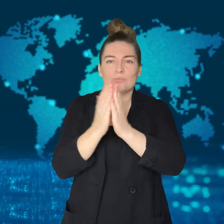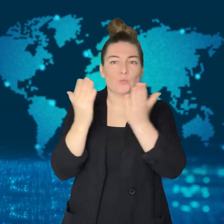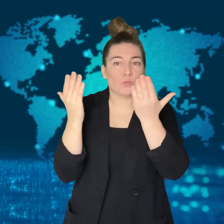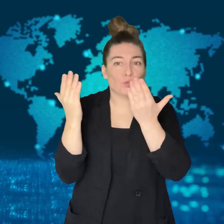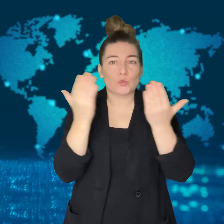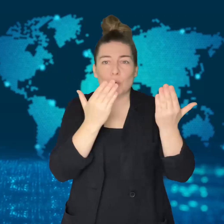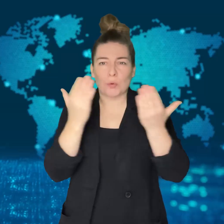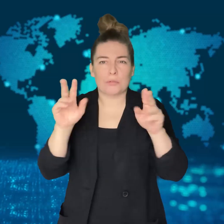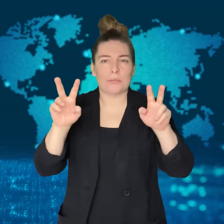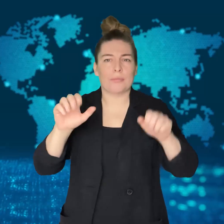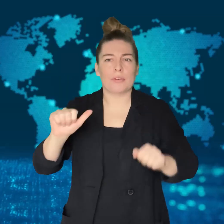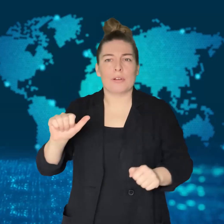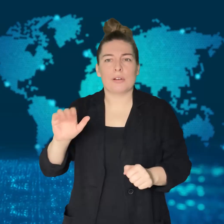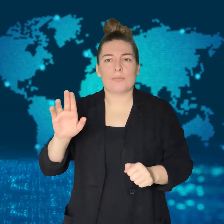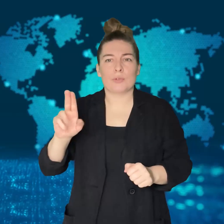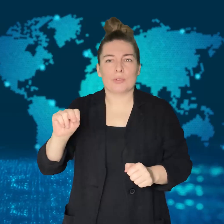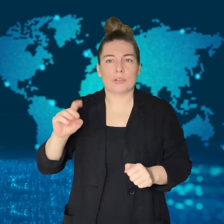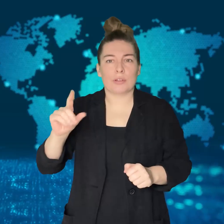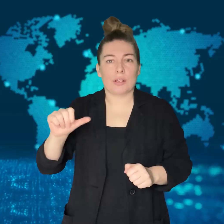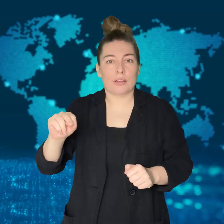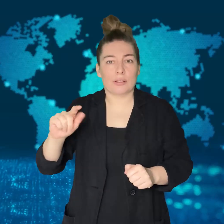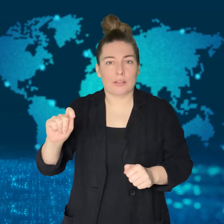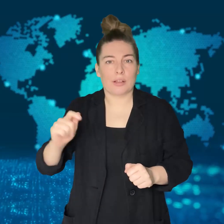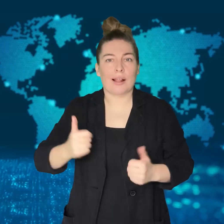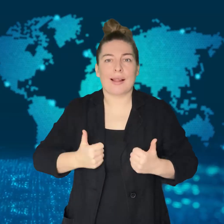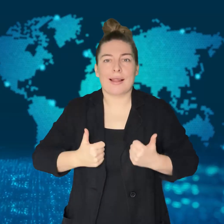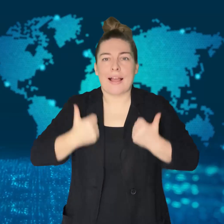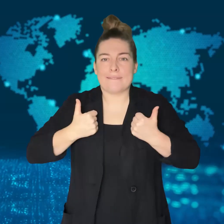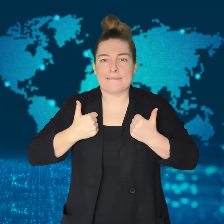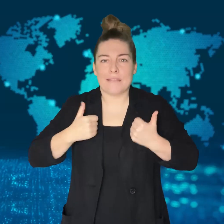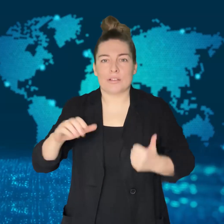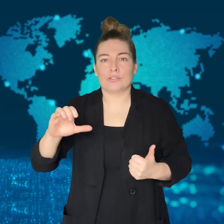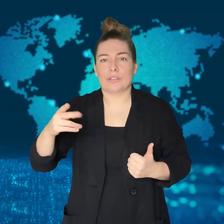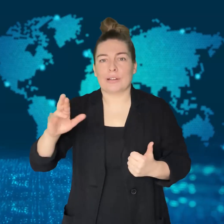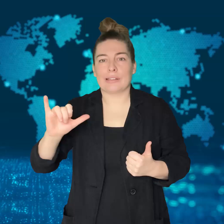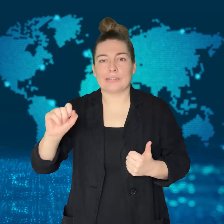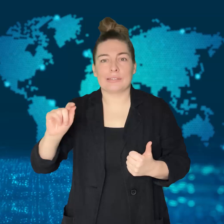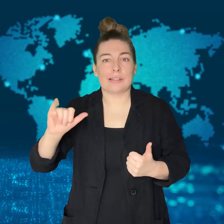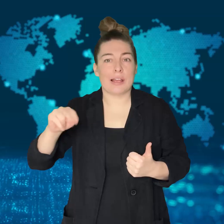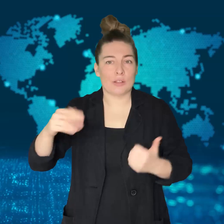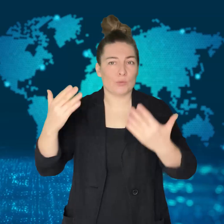in Wisconsin before killing herself.